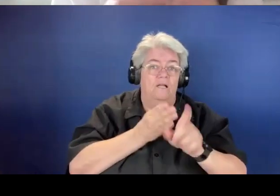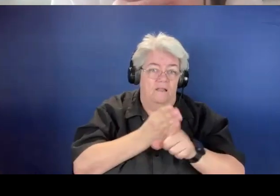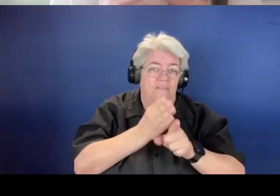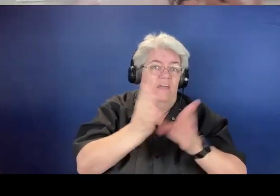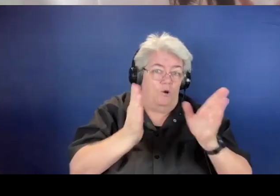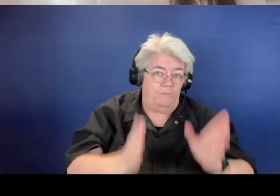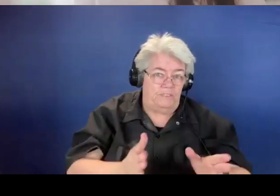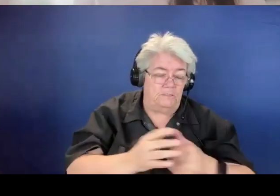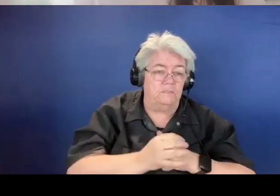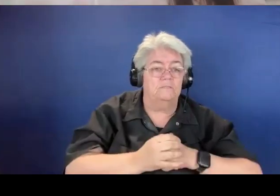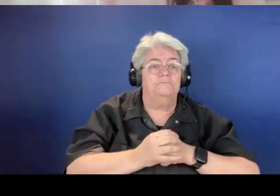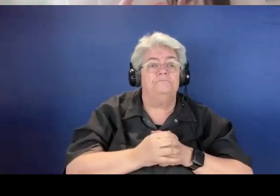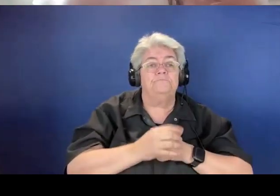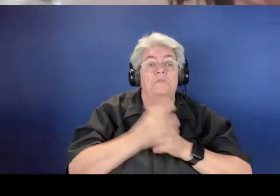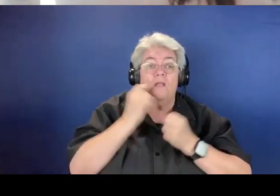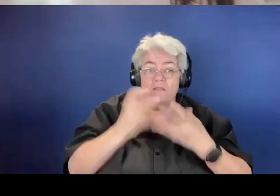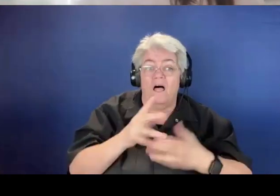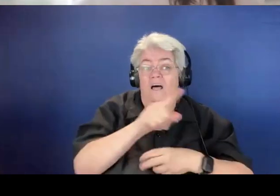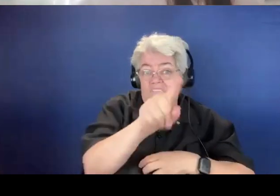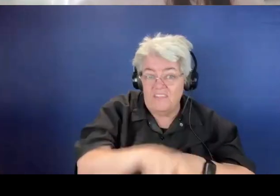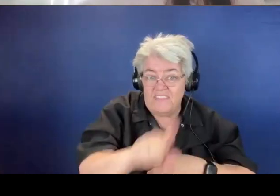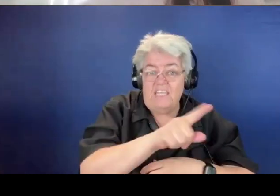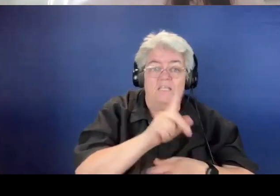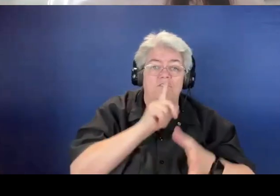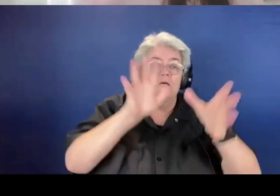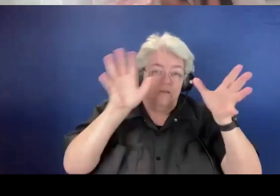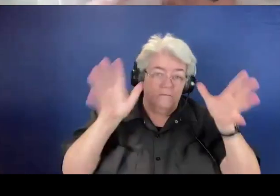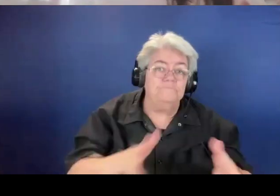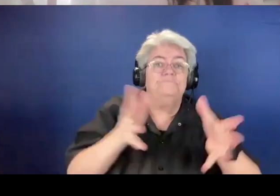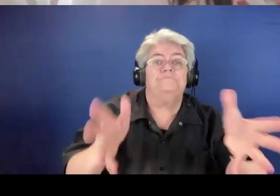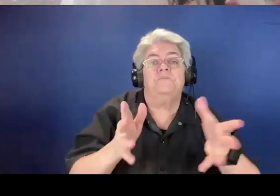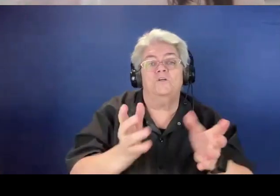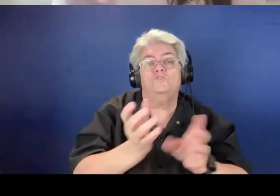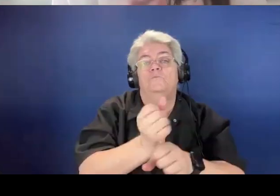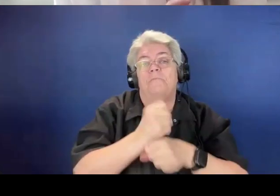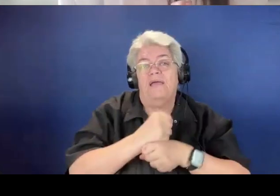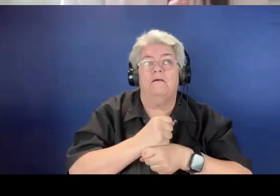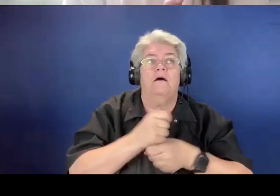lend themselves well to just promoting a language rich environment in general.